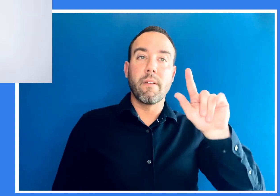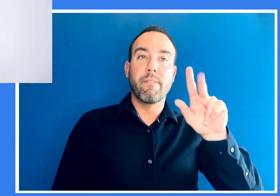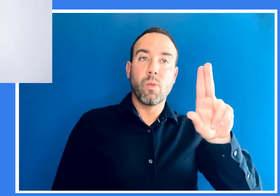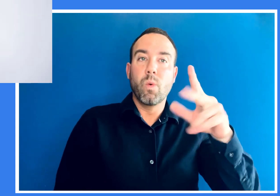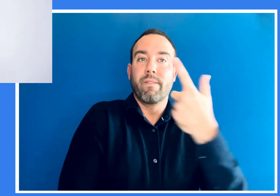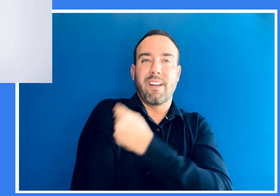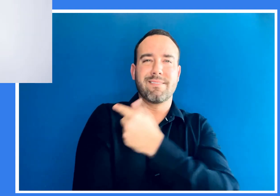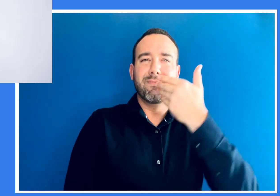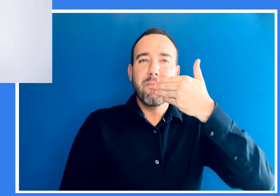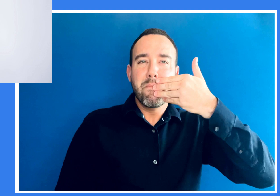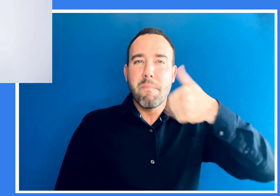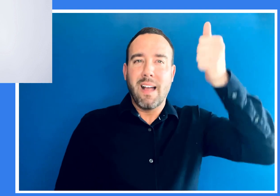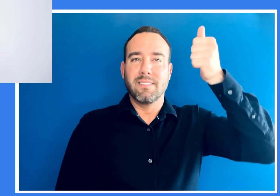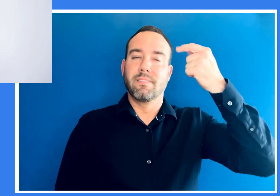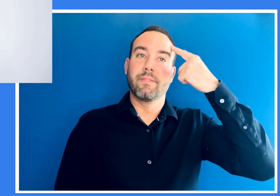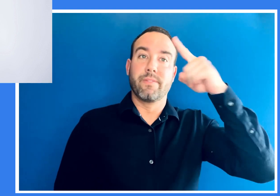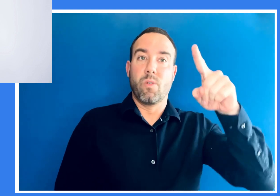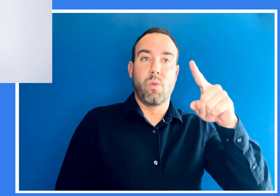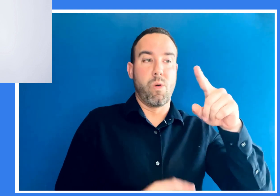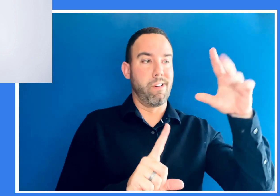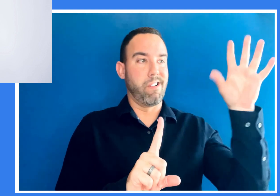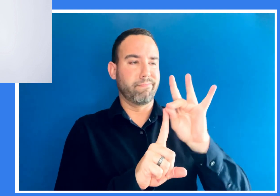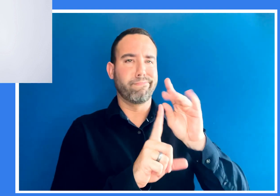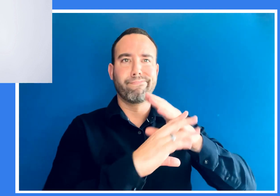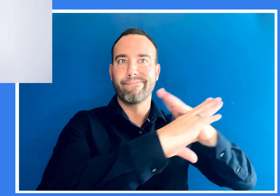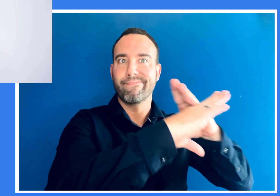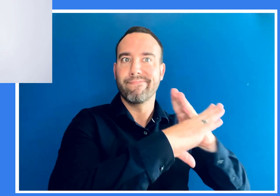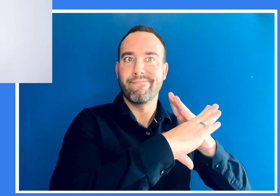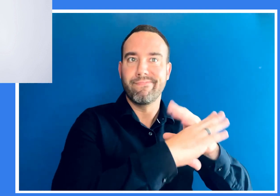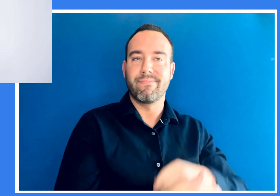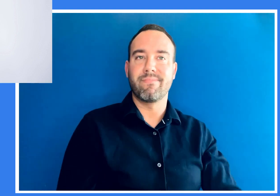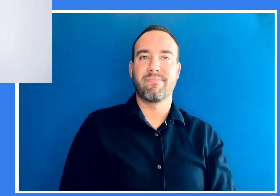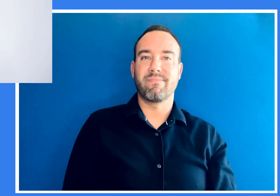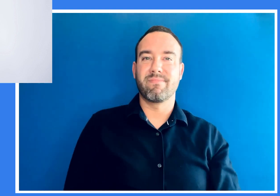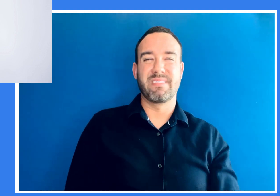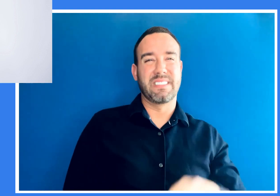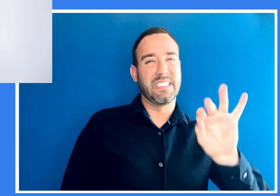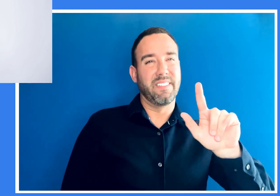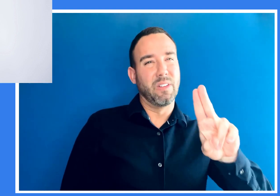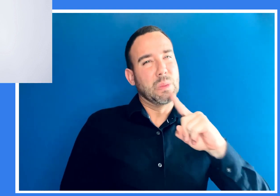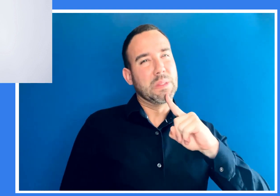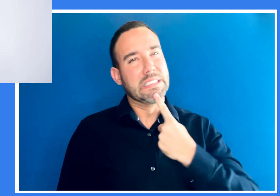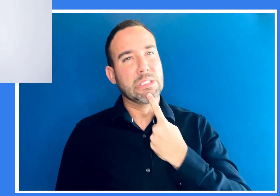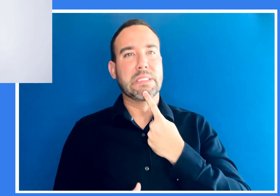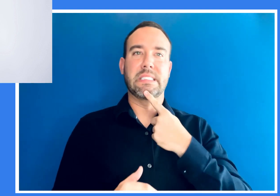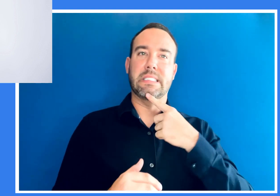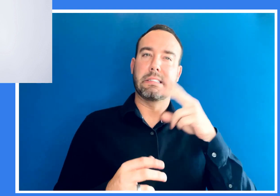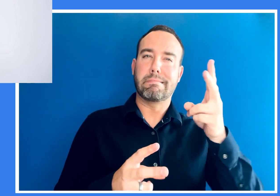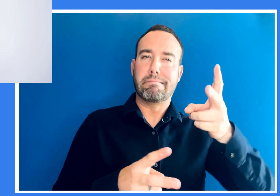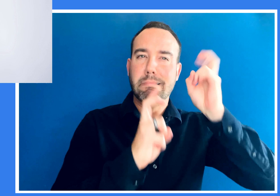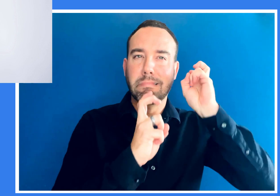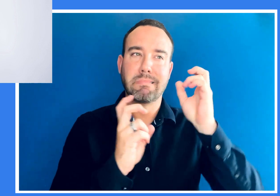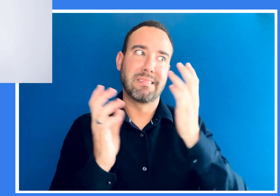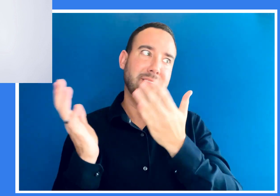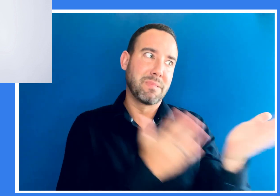Flu vaccination is the best way to protect against flu, which can be serious and lead to hospitalization or death.